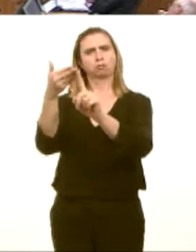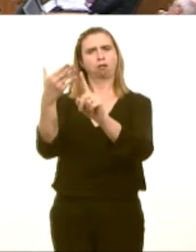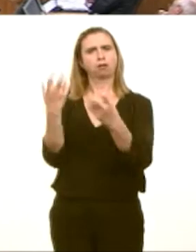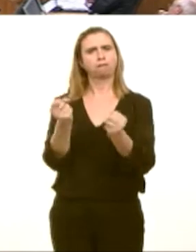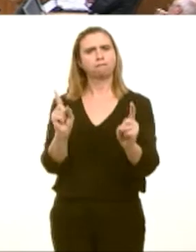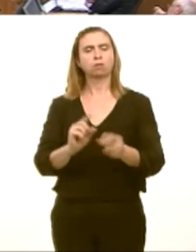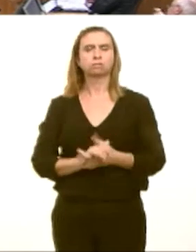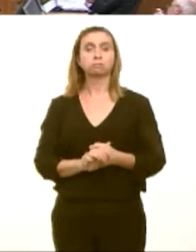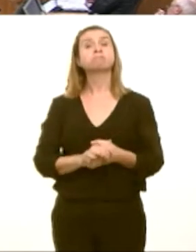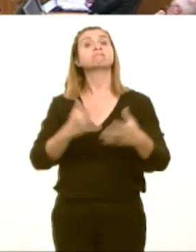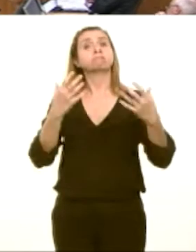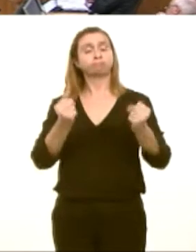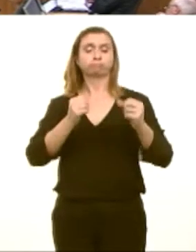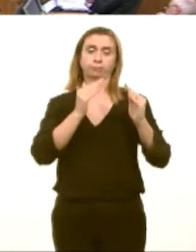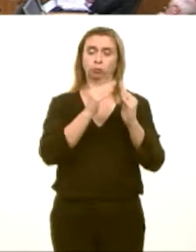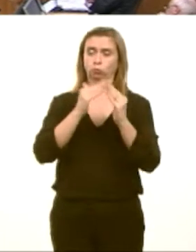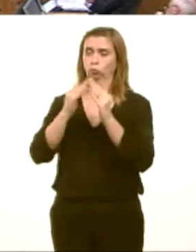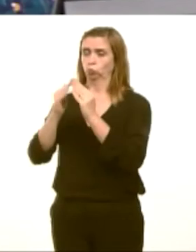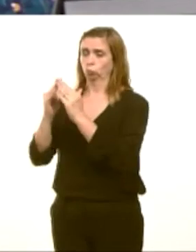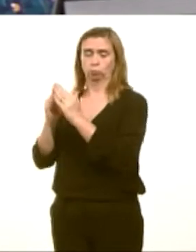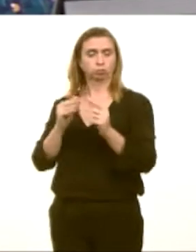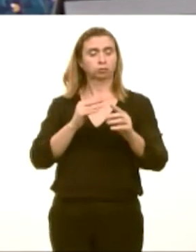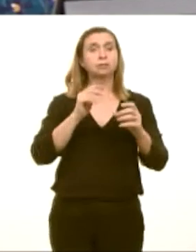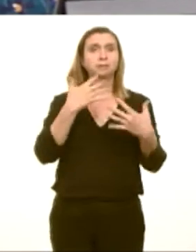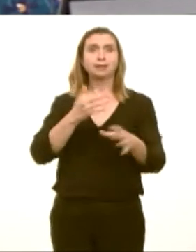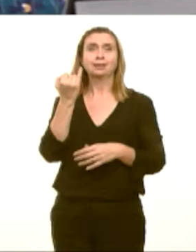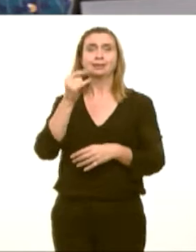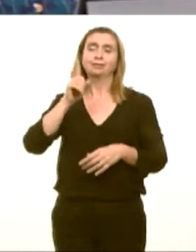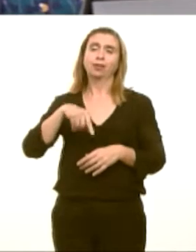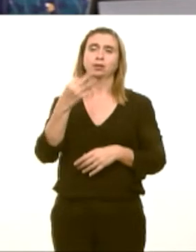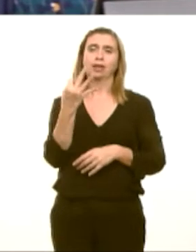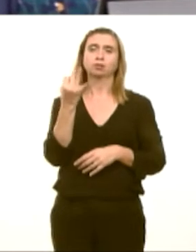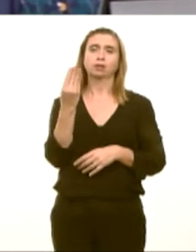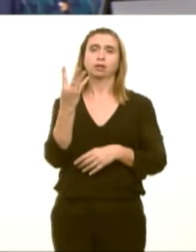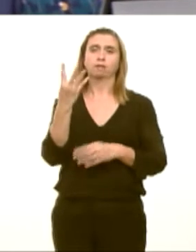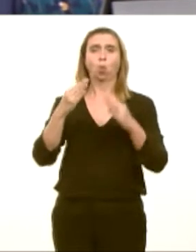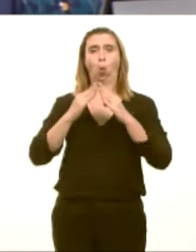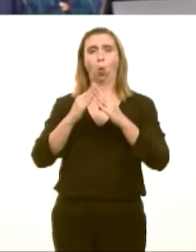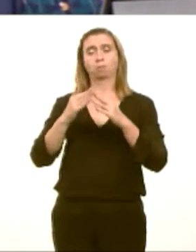on house building across all tenures. We delivered 6,890 affordable homes in the first three years of this administration,